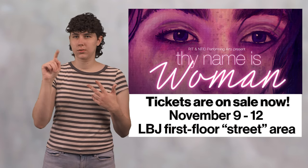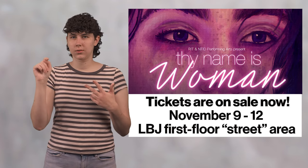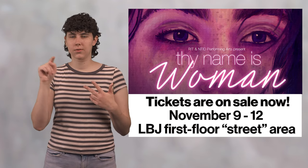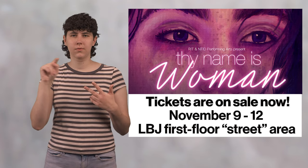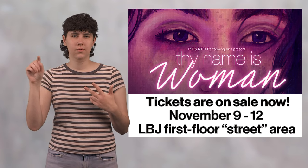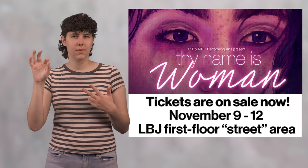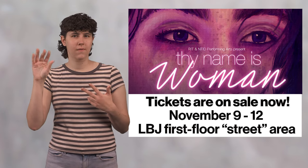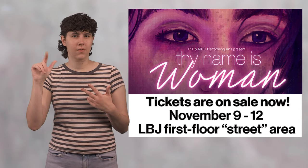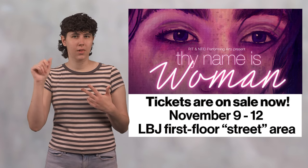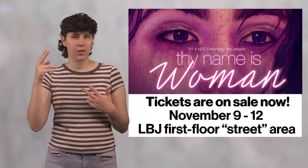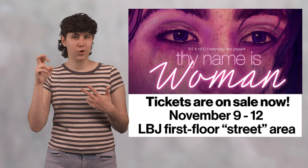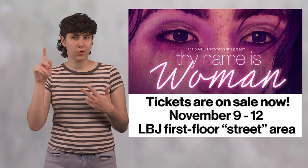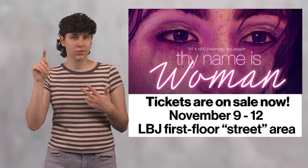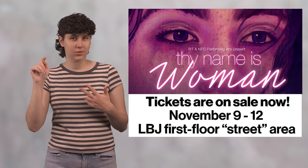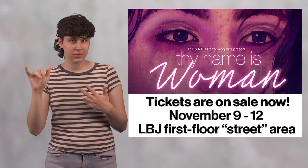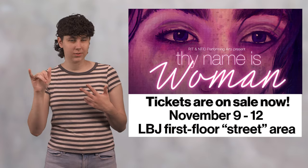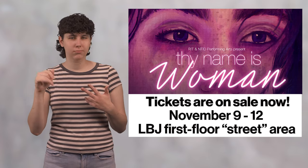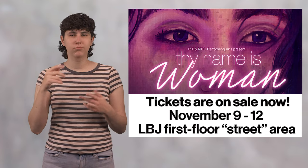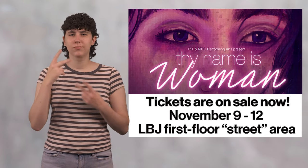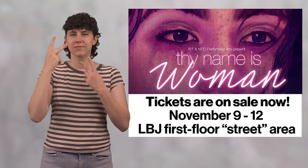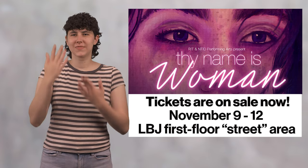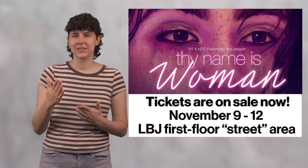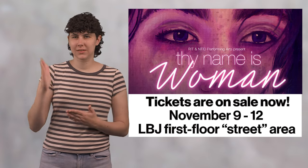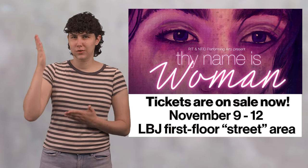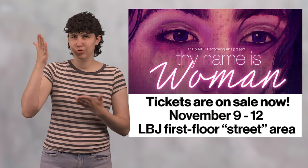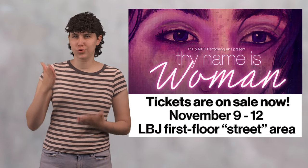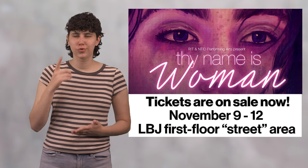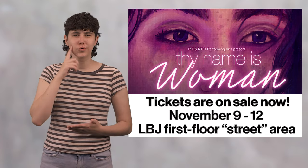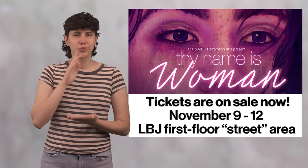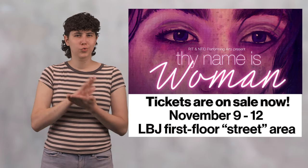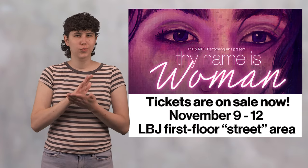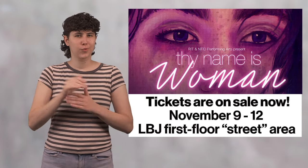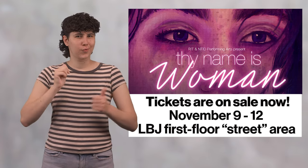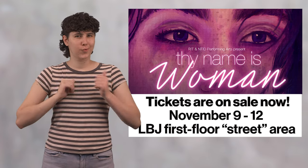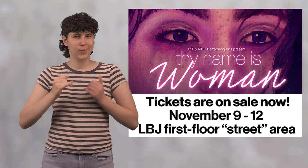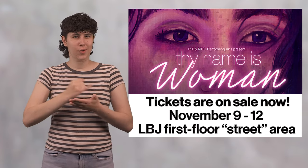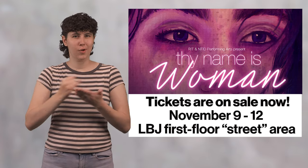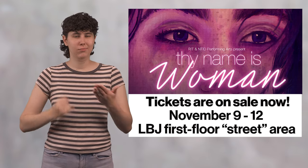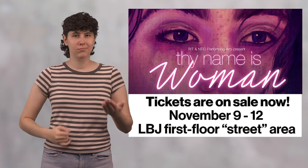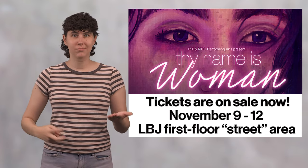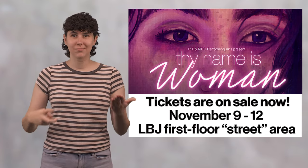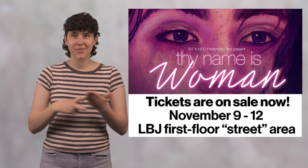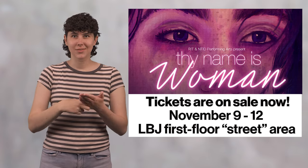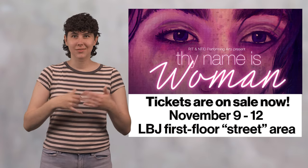and Alexa Scott-Flaherty, visiting lecturer of the School of Performing Arts.